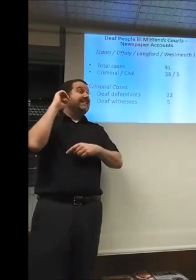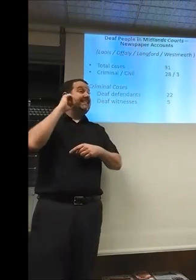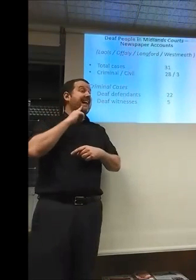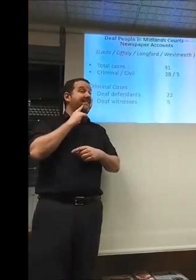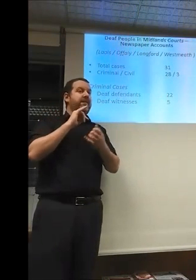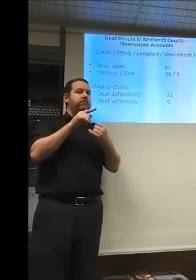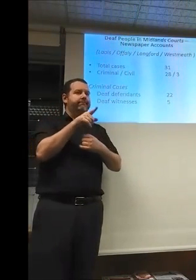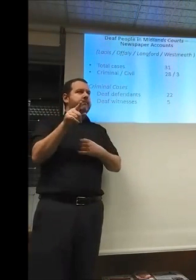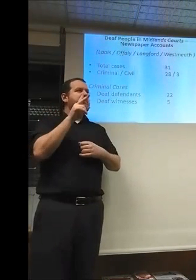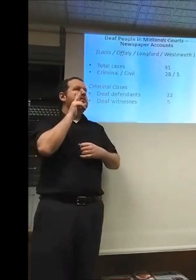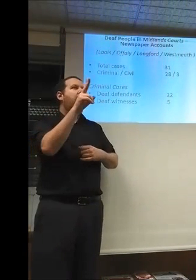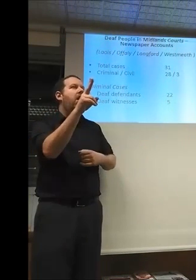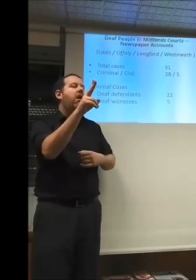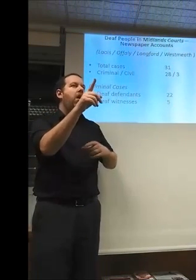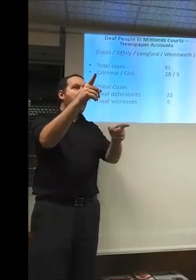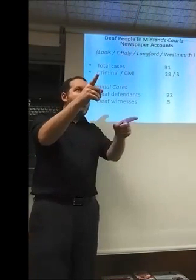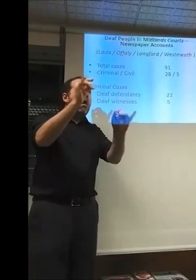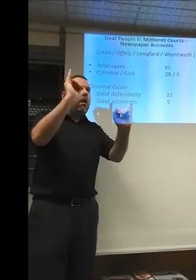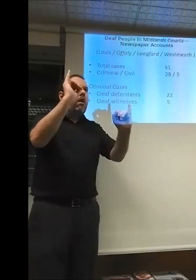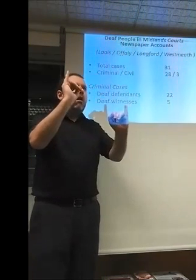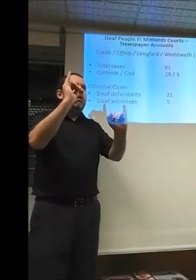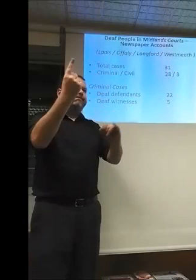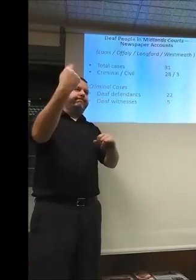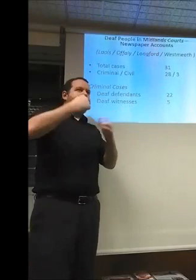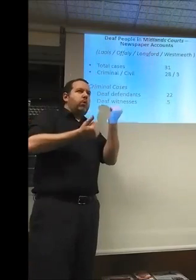And what about Tullamore?